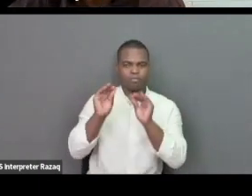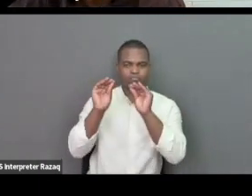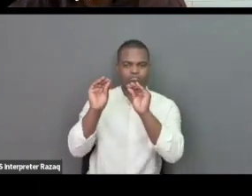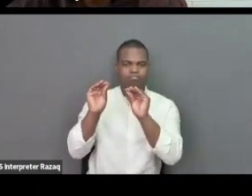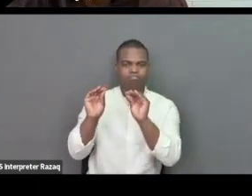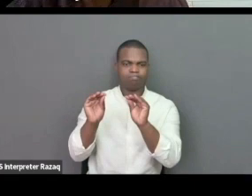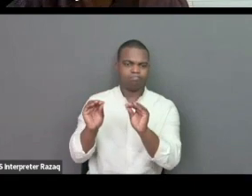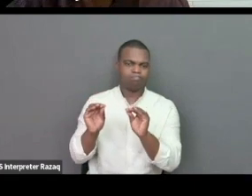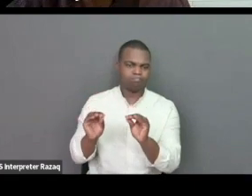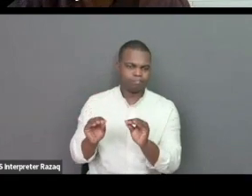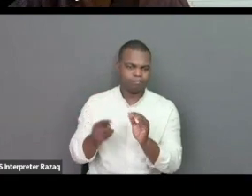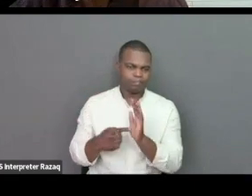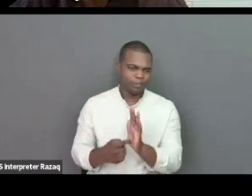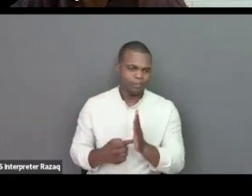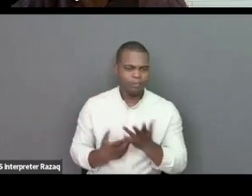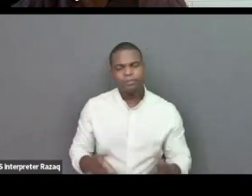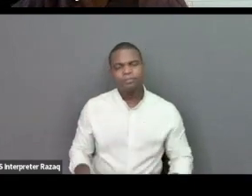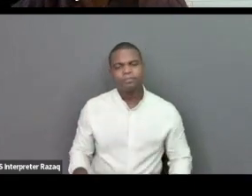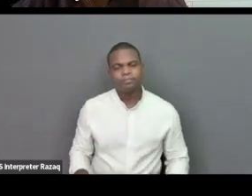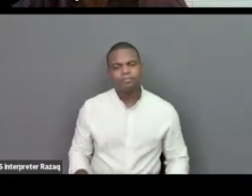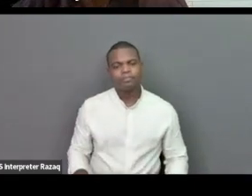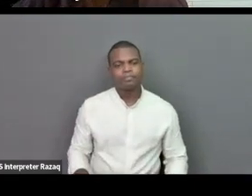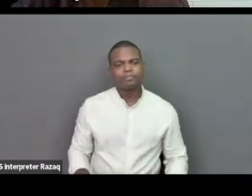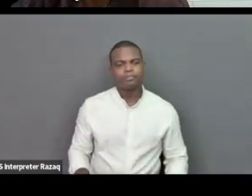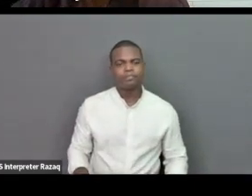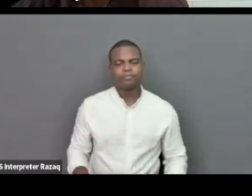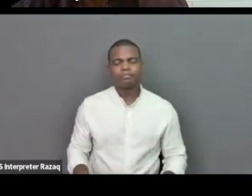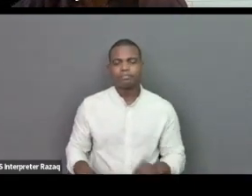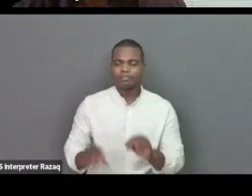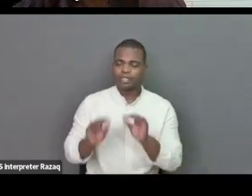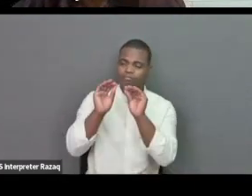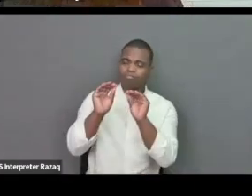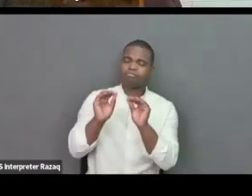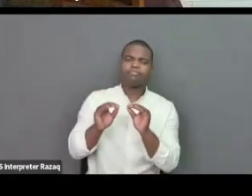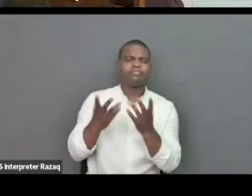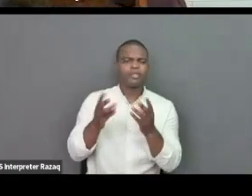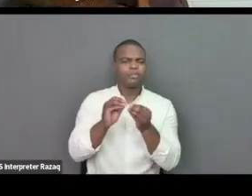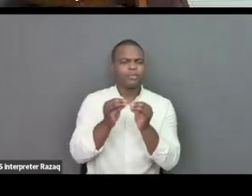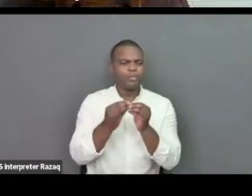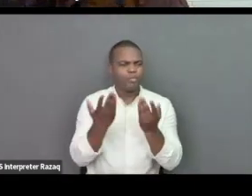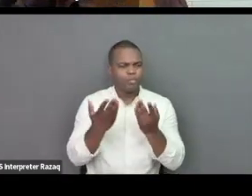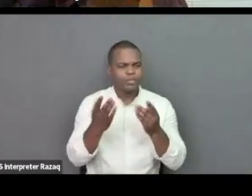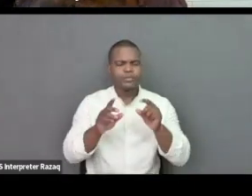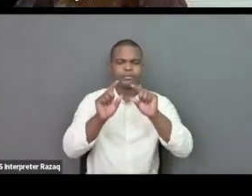the technical -- what is the technical environment the user uses?